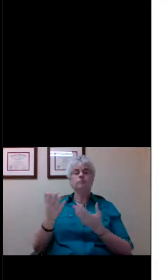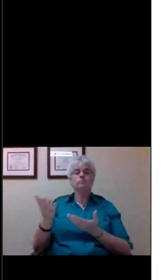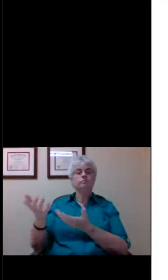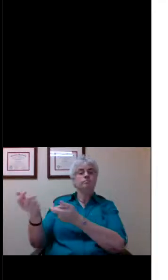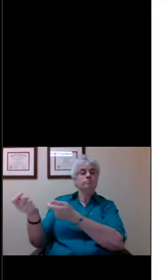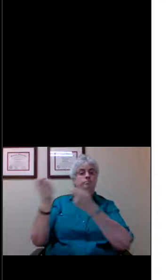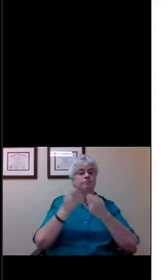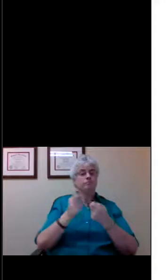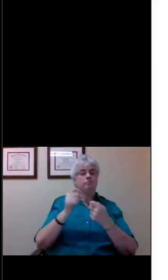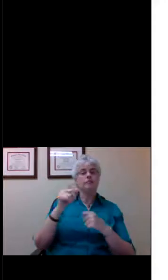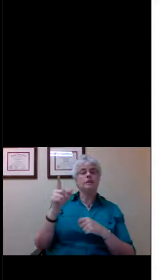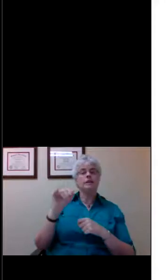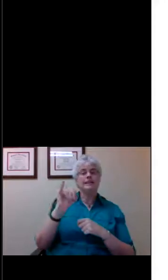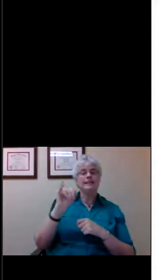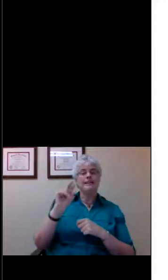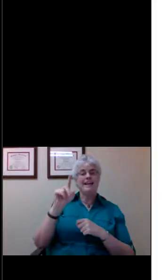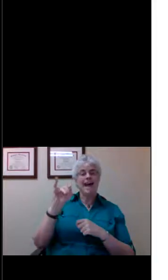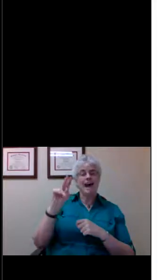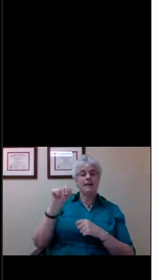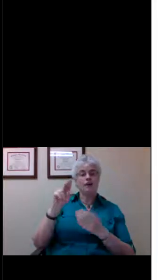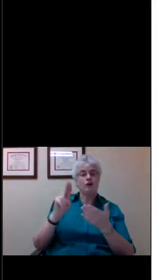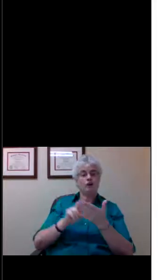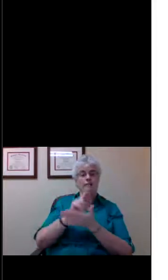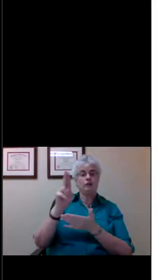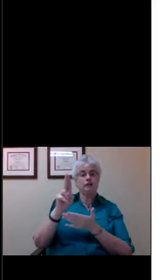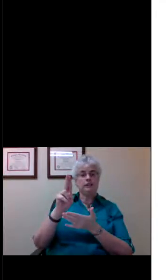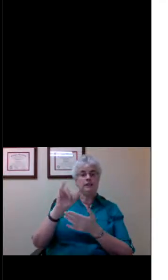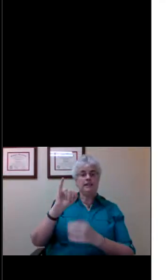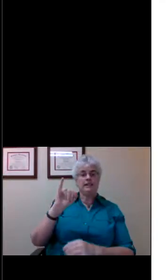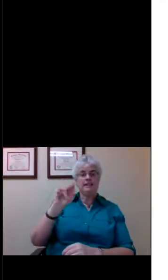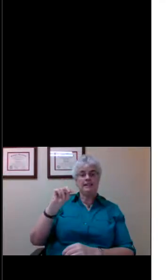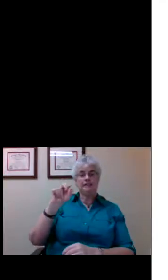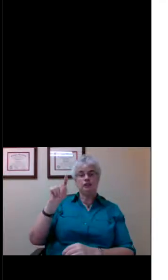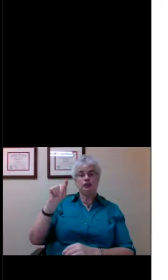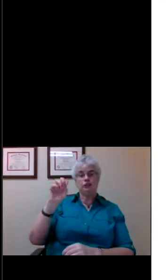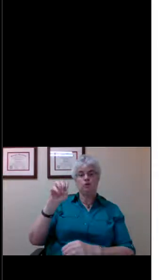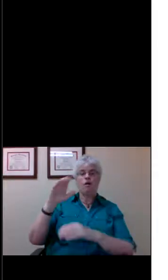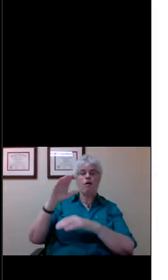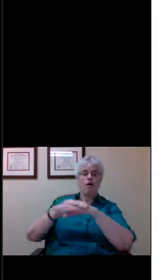here at ICADV were able to pull in Indiana University's